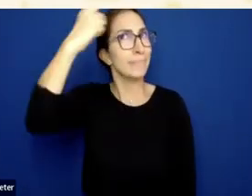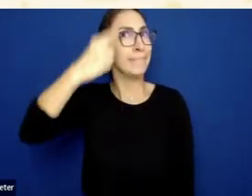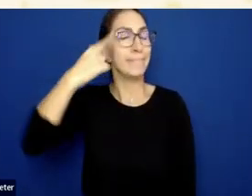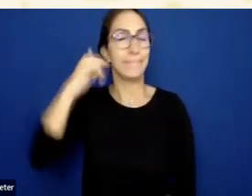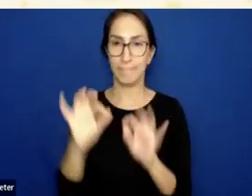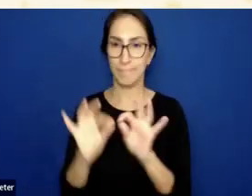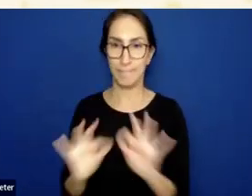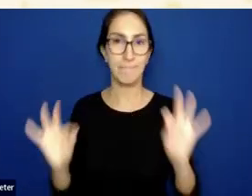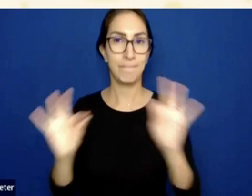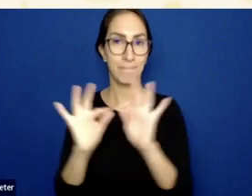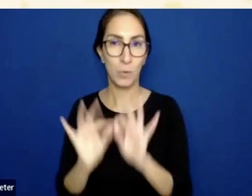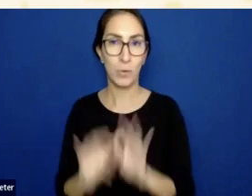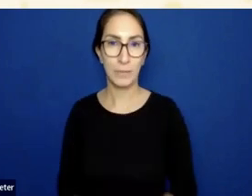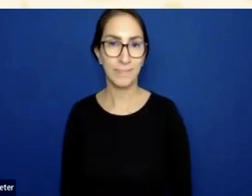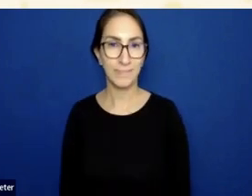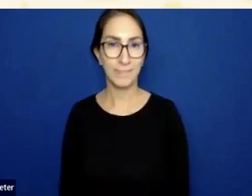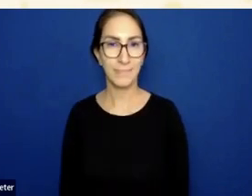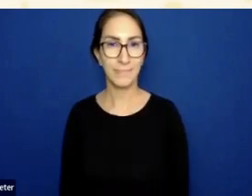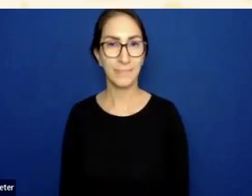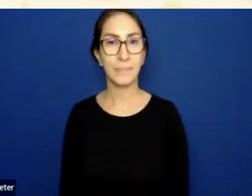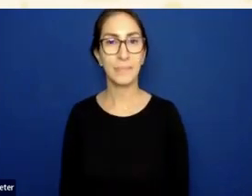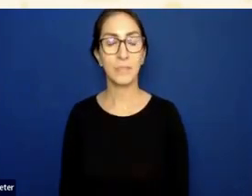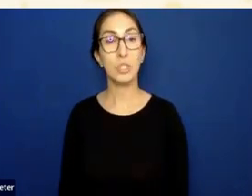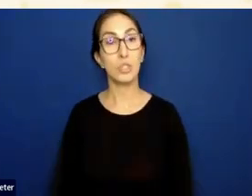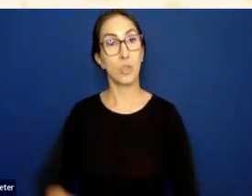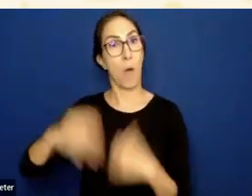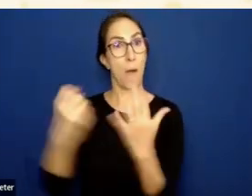Talking about usability, this is the ability of the user